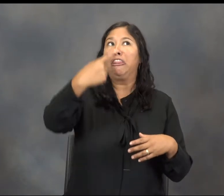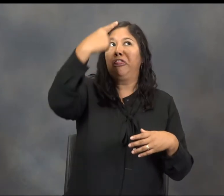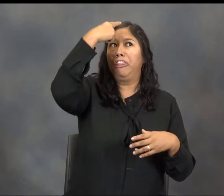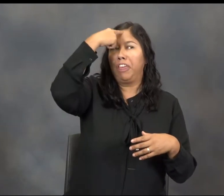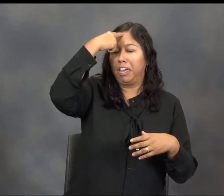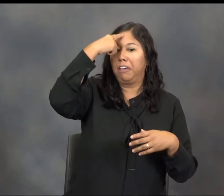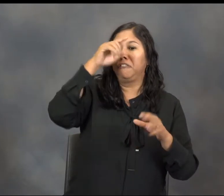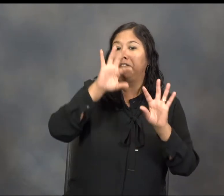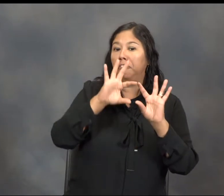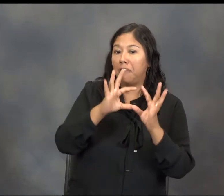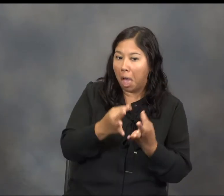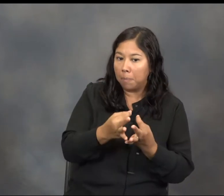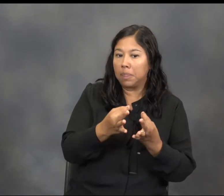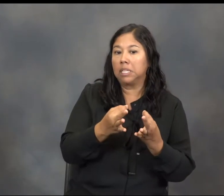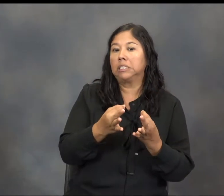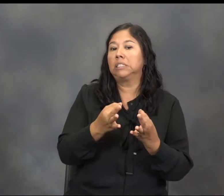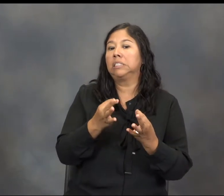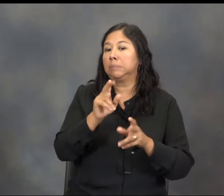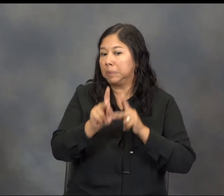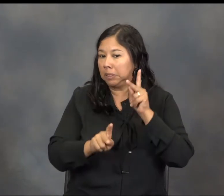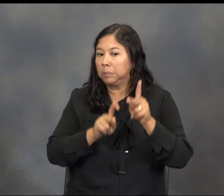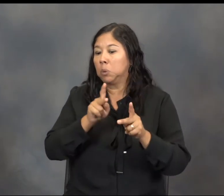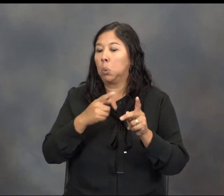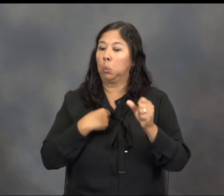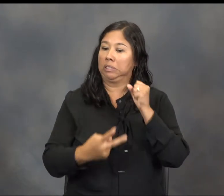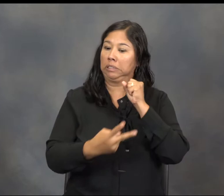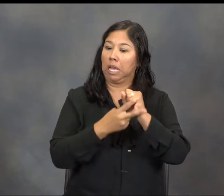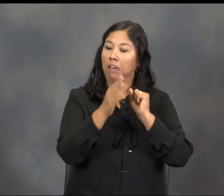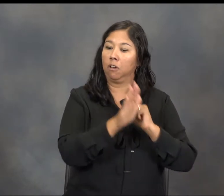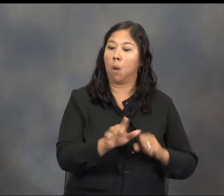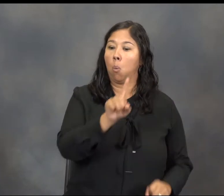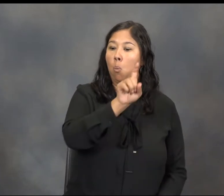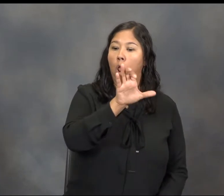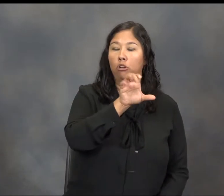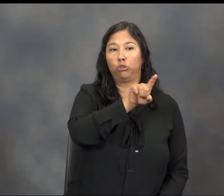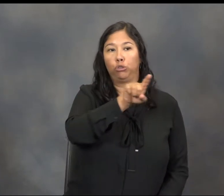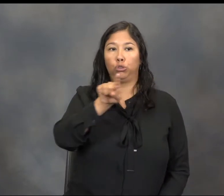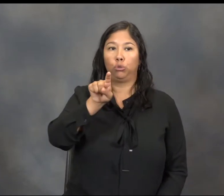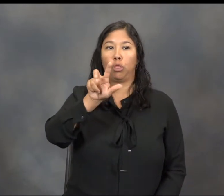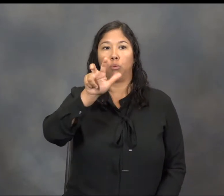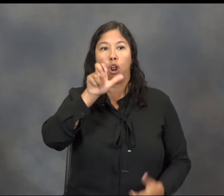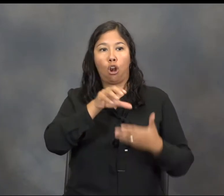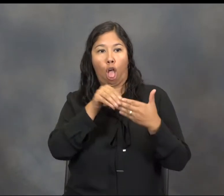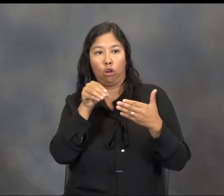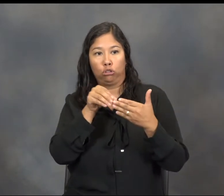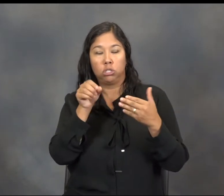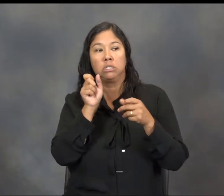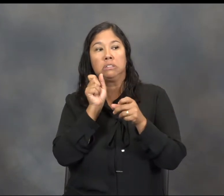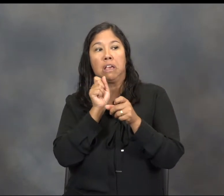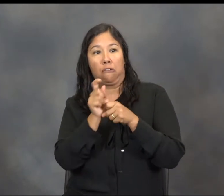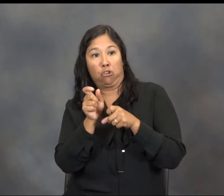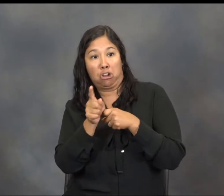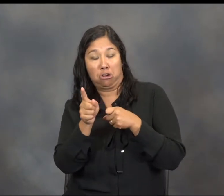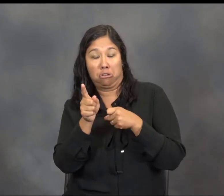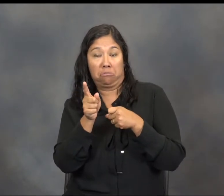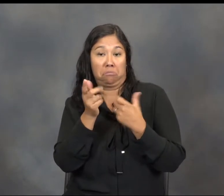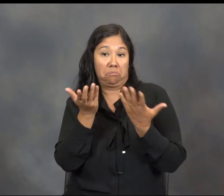between $100 to 300 in filing their regular, current year tax return, just an ordinary tax return,